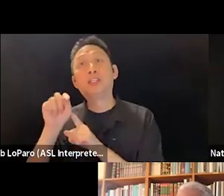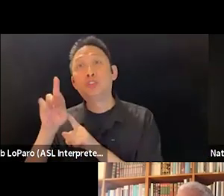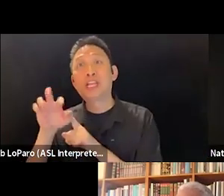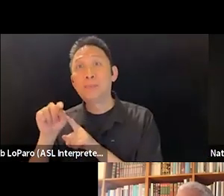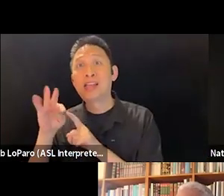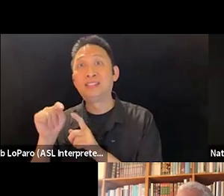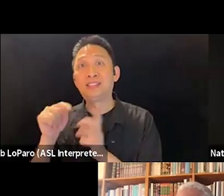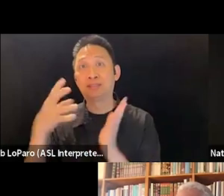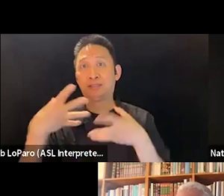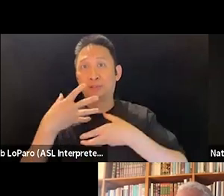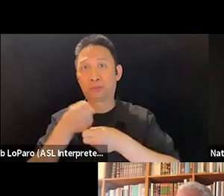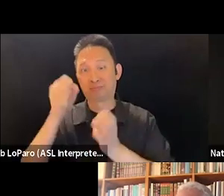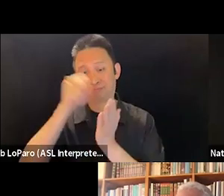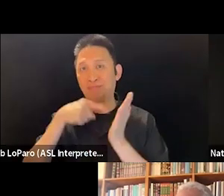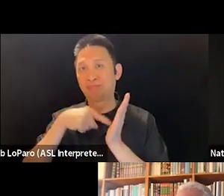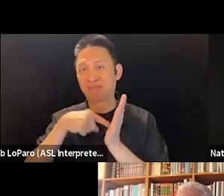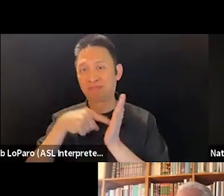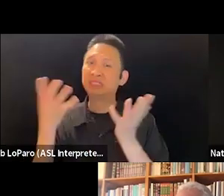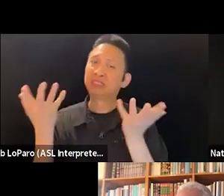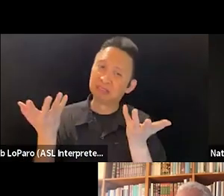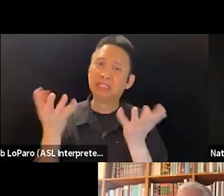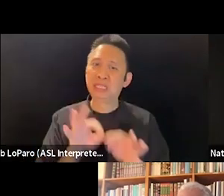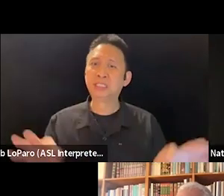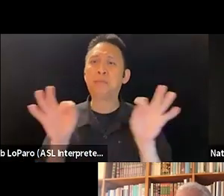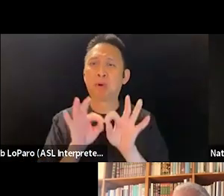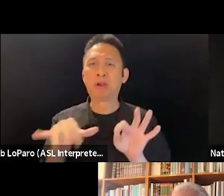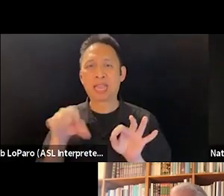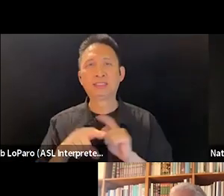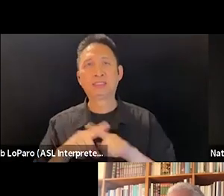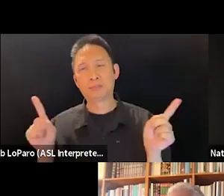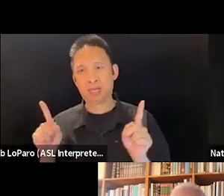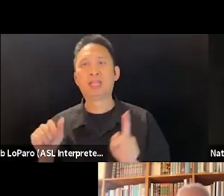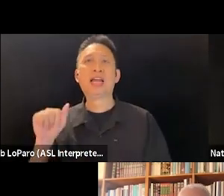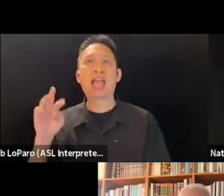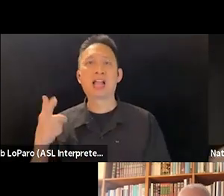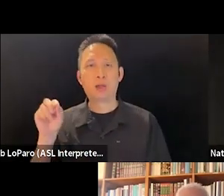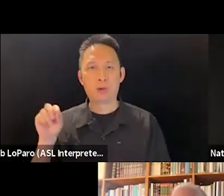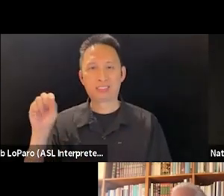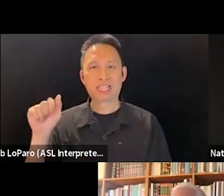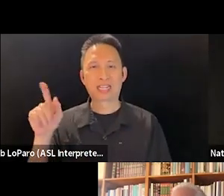they are presenting a very short version of the treatment and the intention.